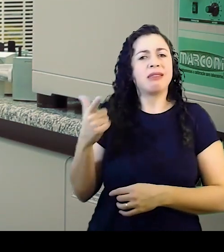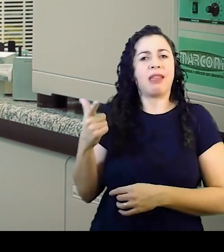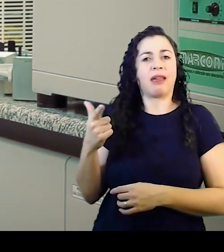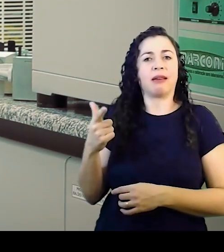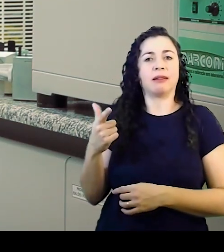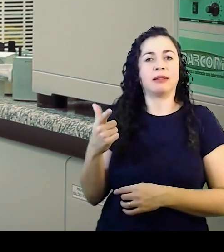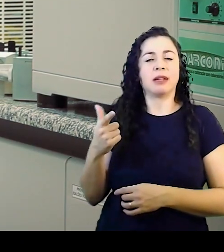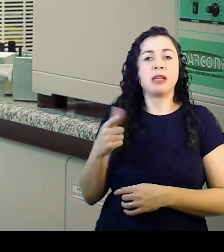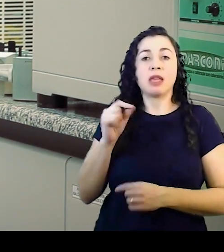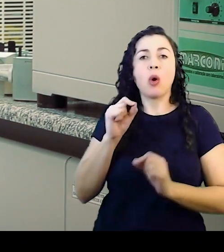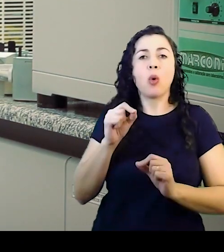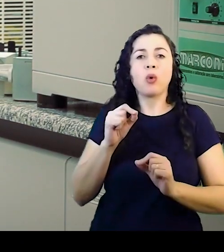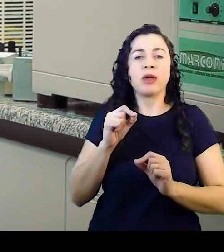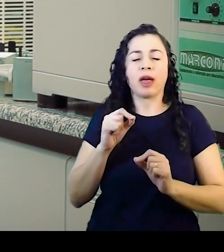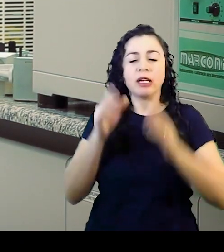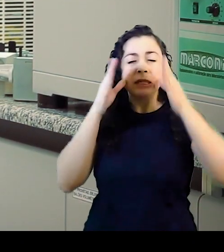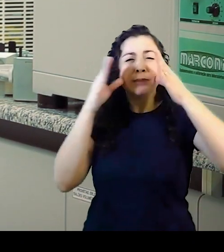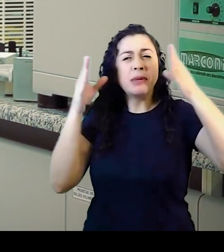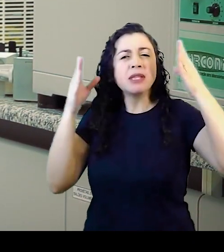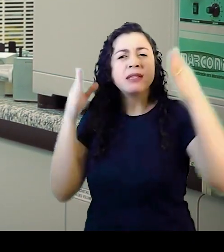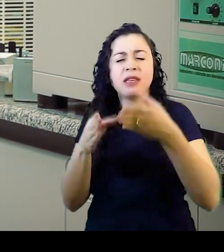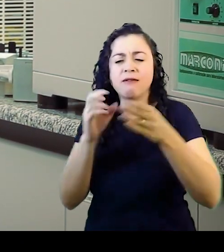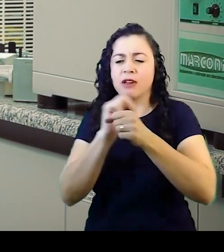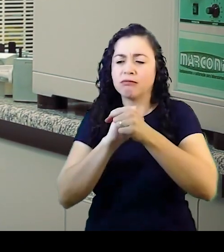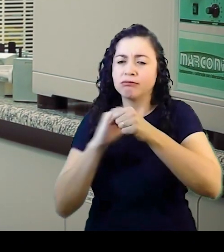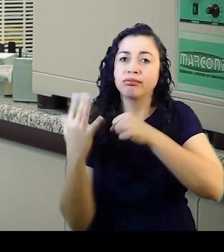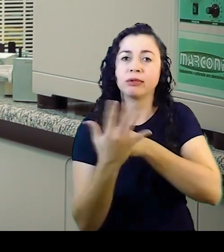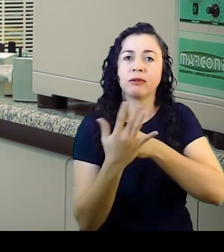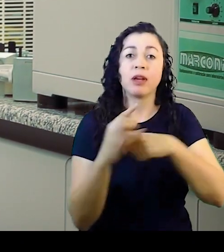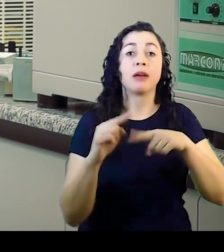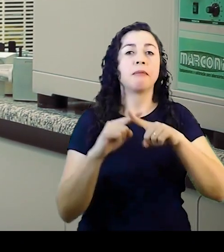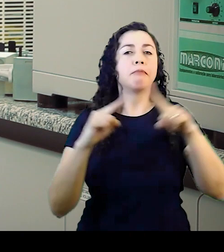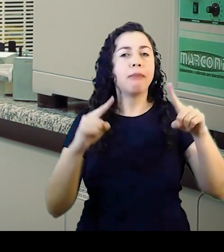highly specific to the virus, but it requires the entire